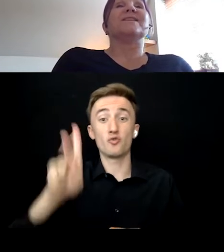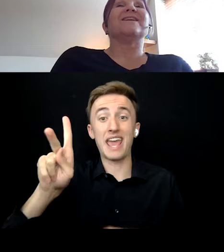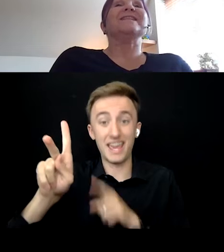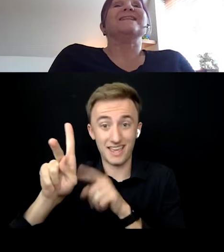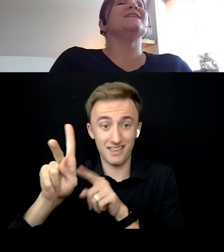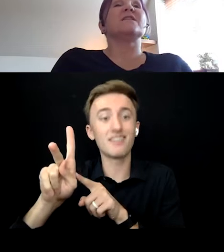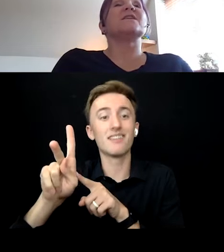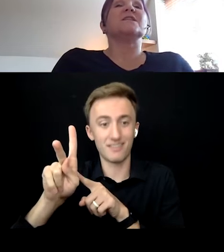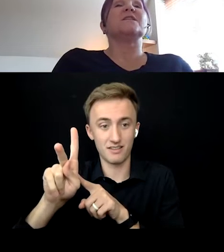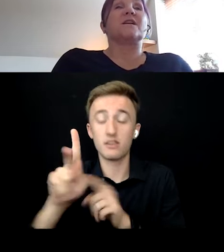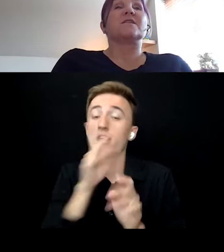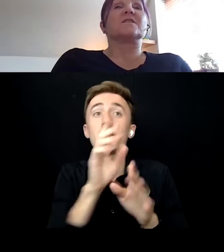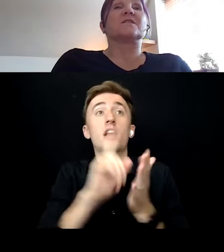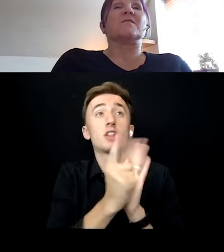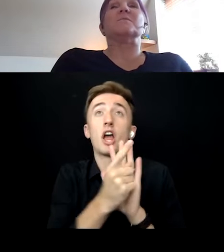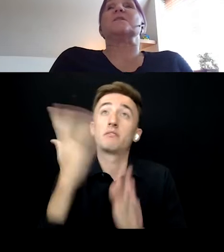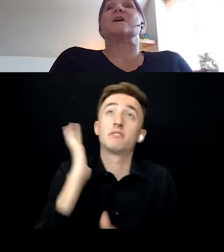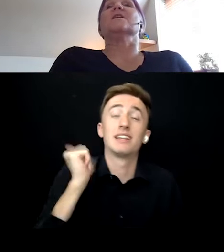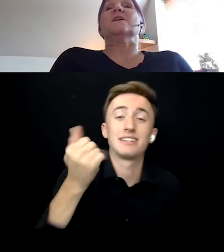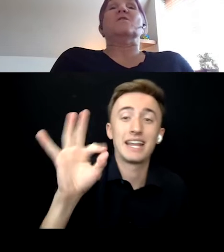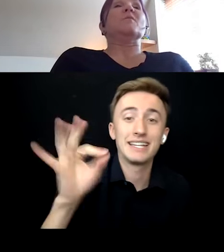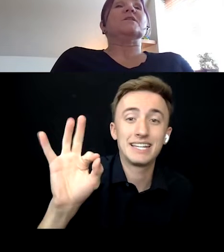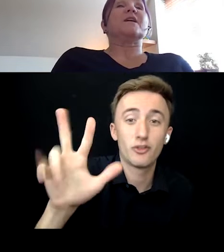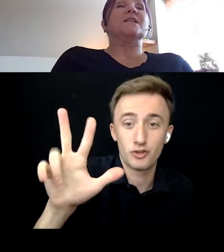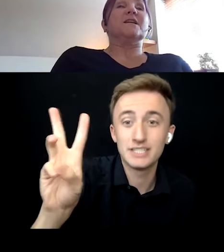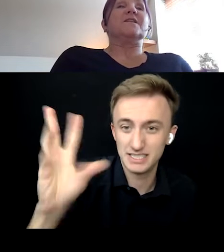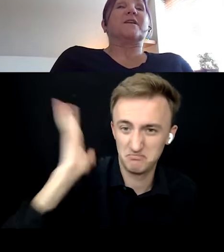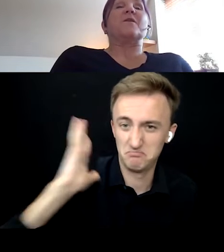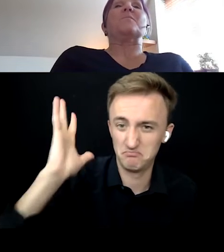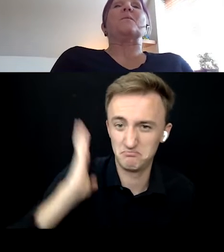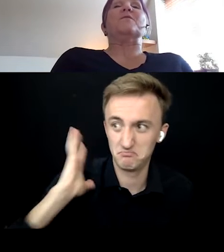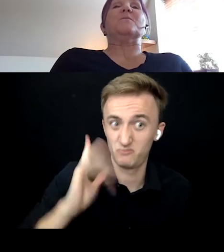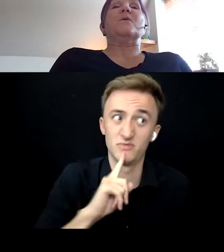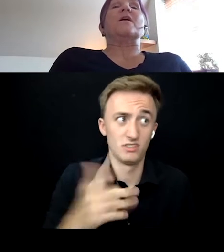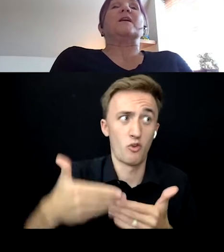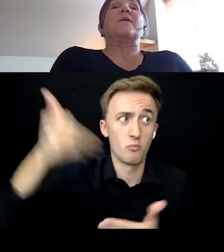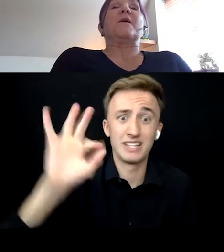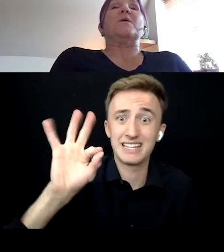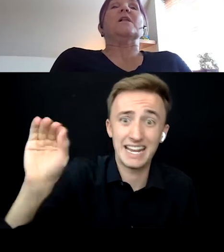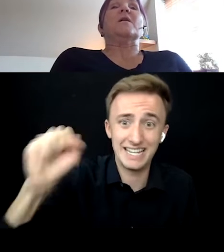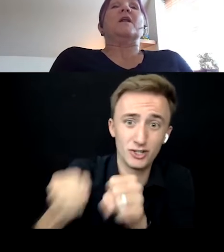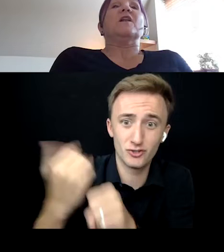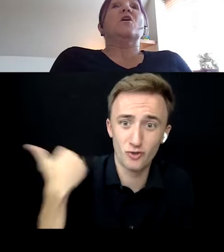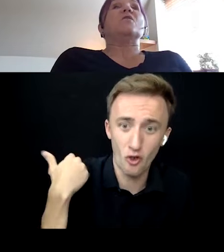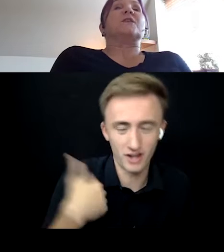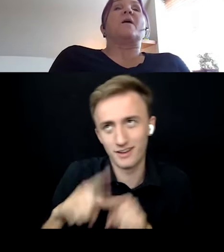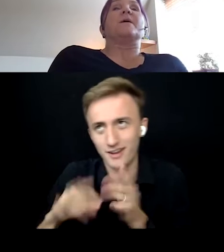in 1936. So it is almost 90 years ago or a few more, I can't count that well, but a long time